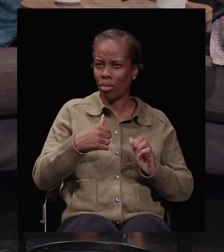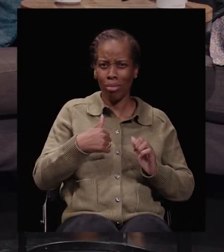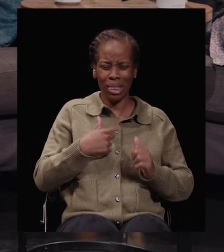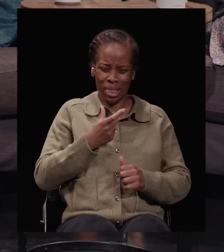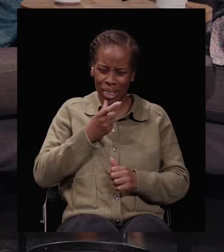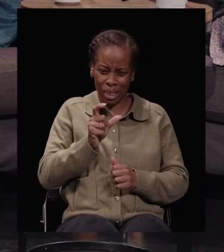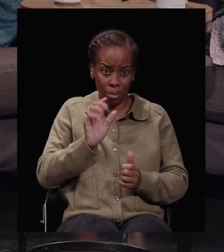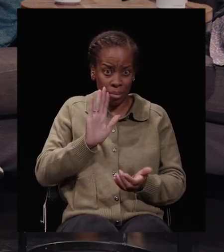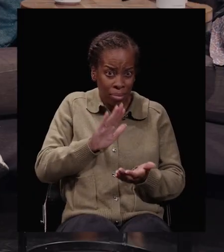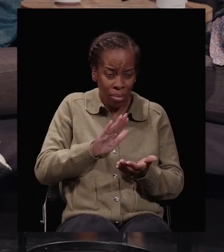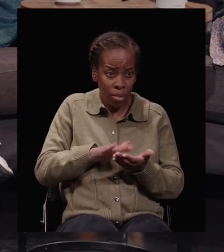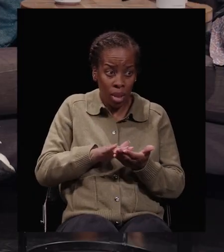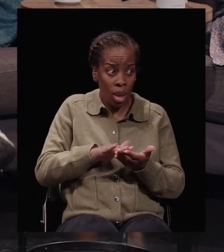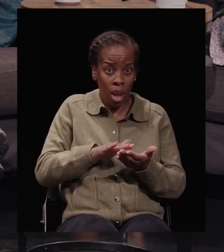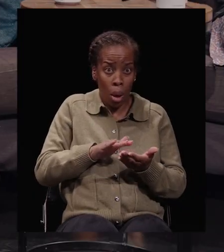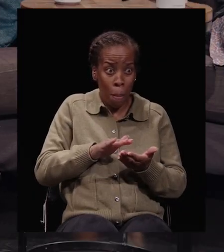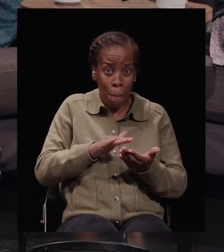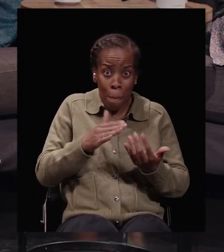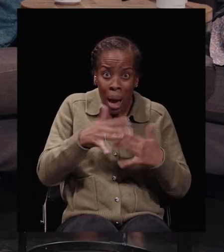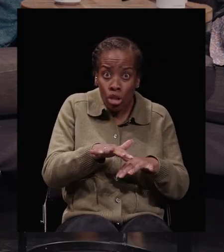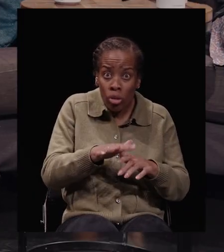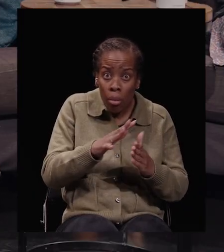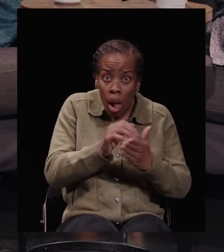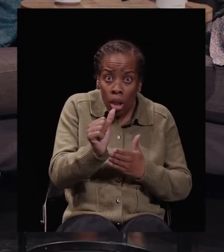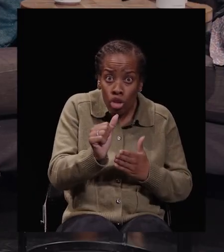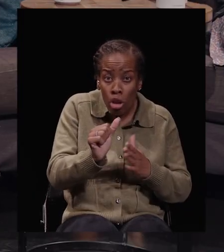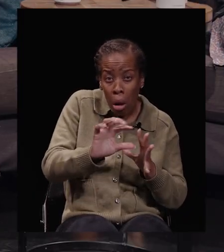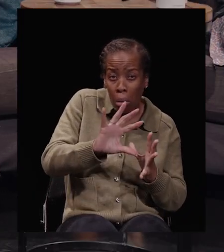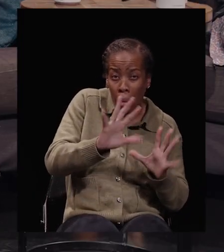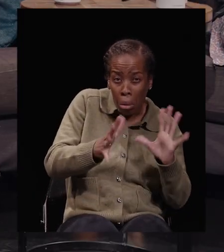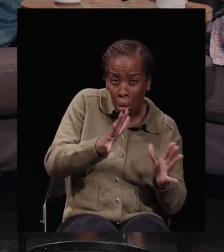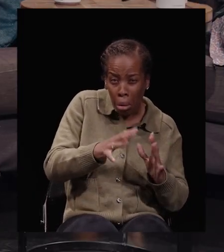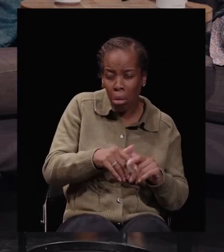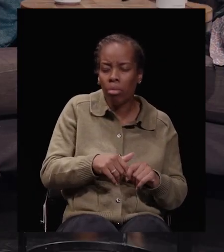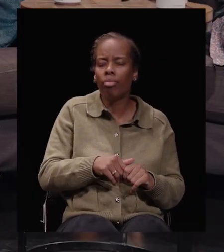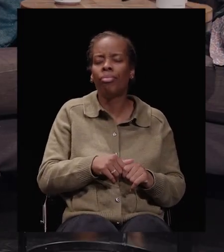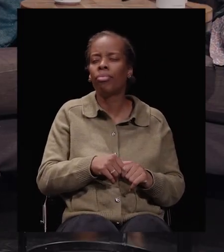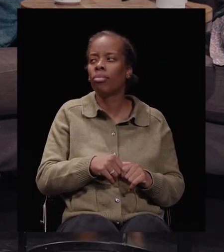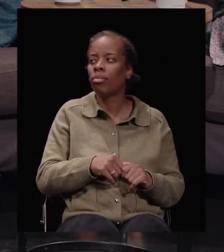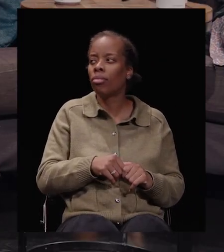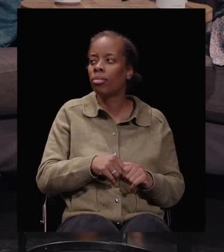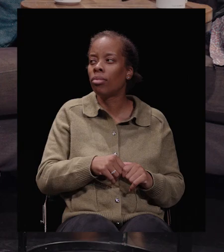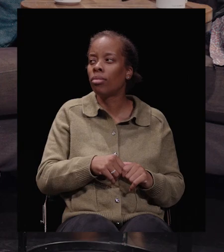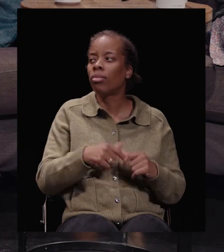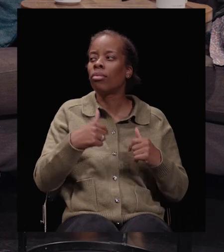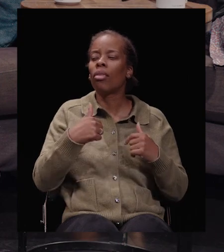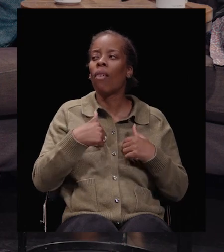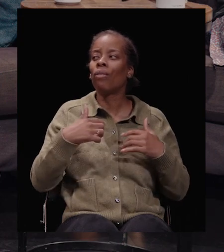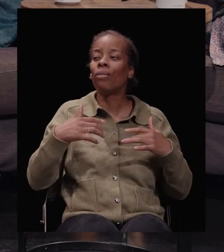Mainstream culture I guess kind of sums it up. And I think that the issues